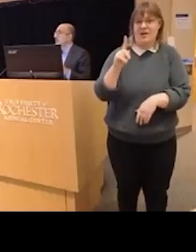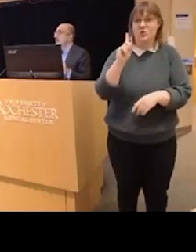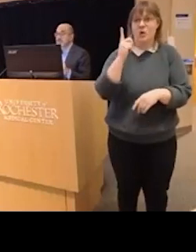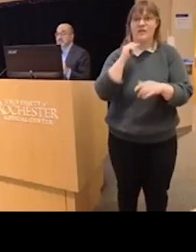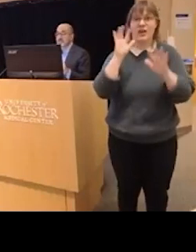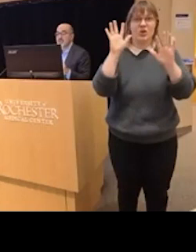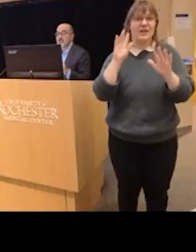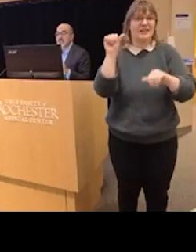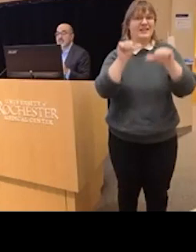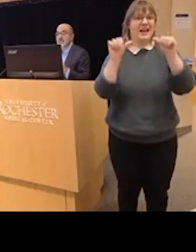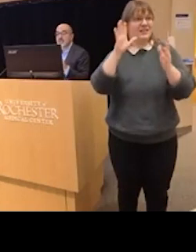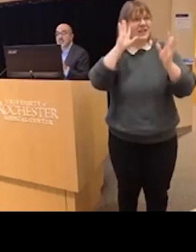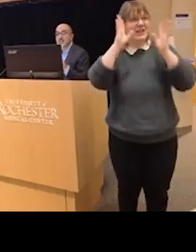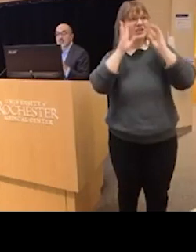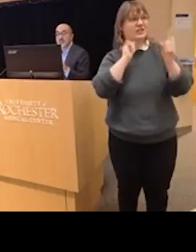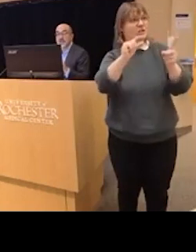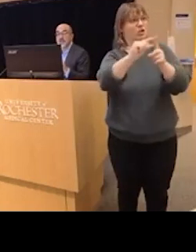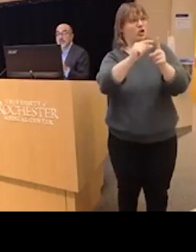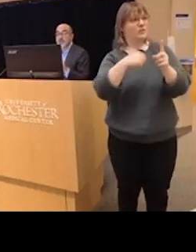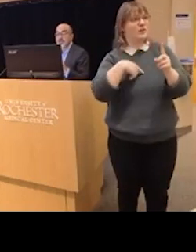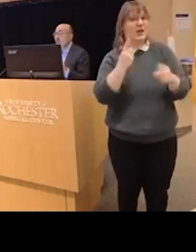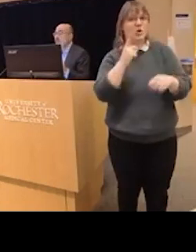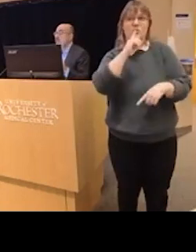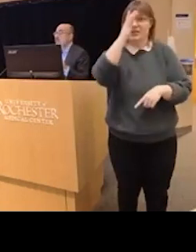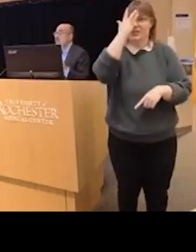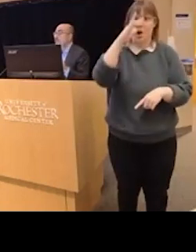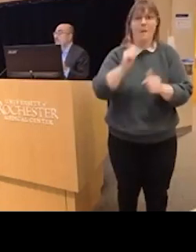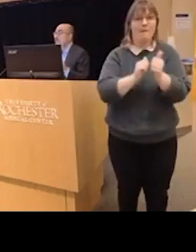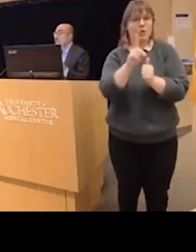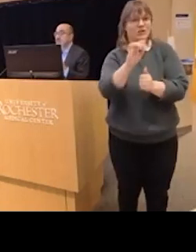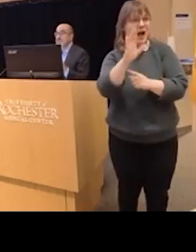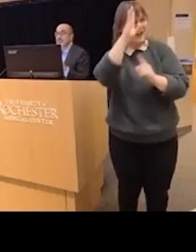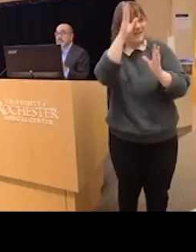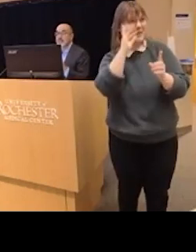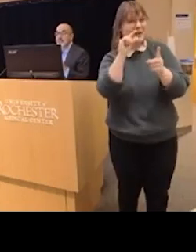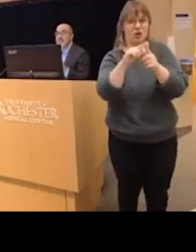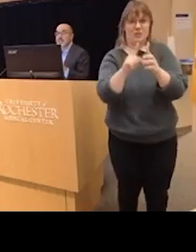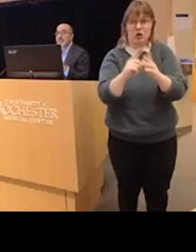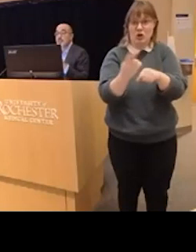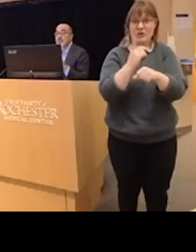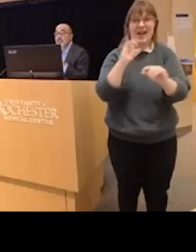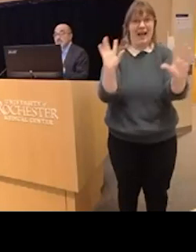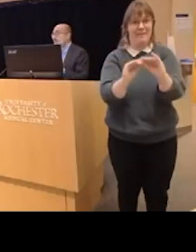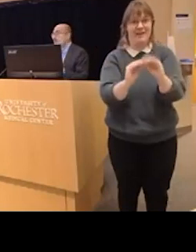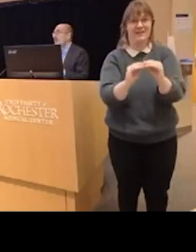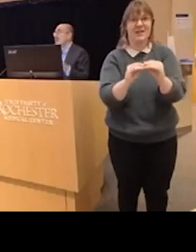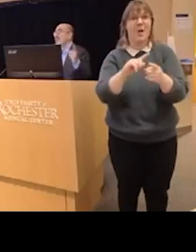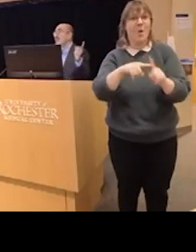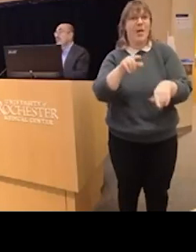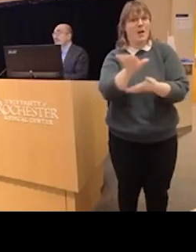inventions as a term it was like for some really smart postdoc 30 years ago invented that term and started using it at meetings when the movie The Matrix came out and then it caught on